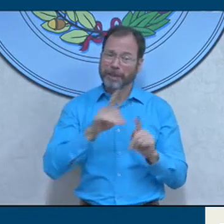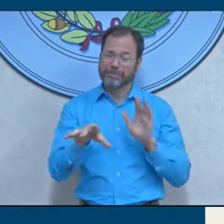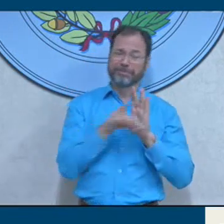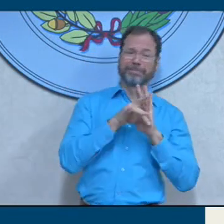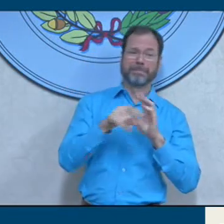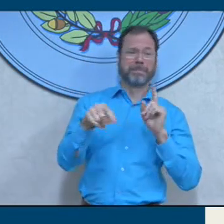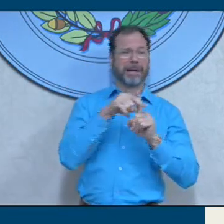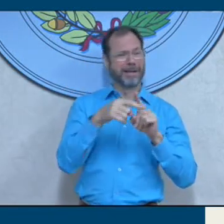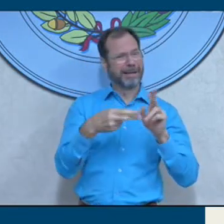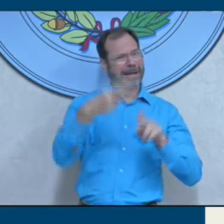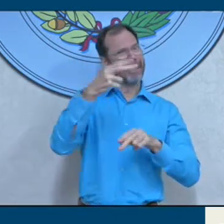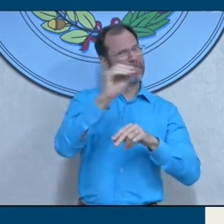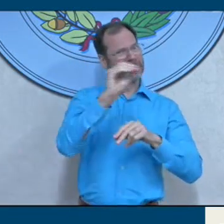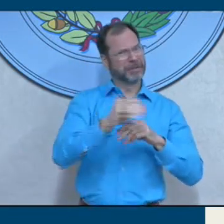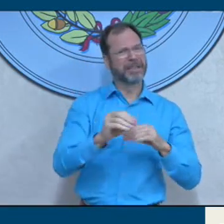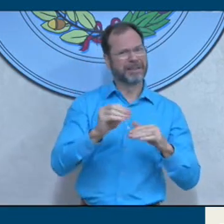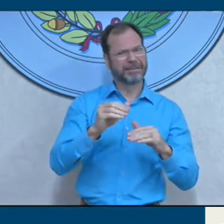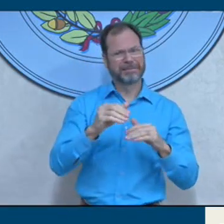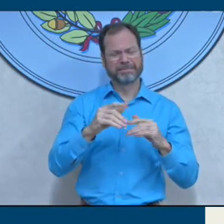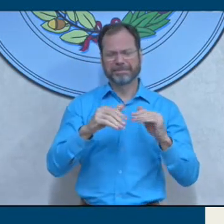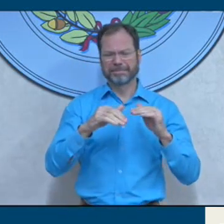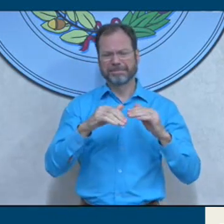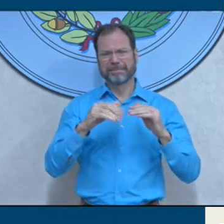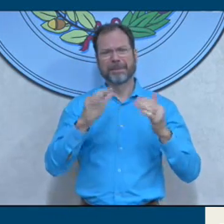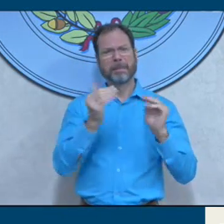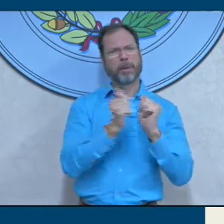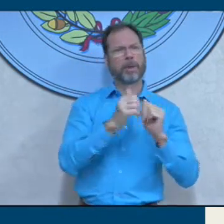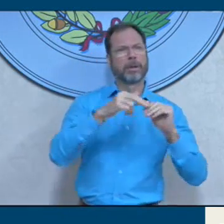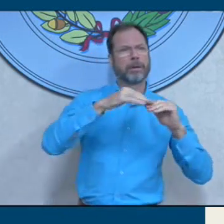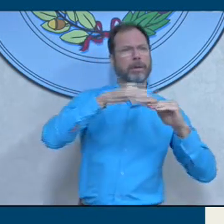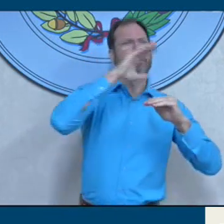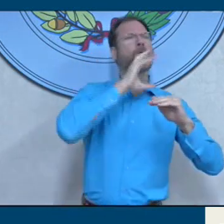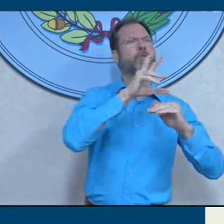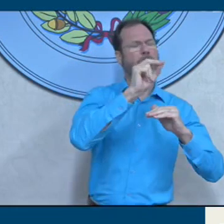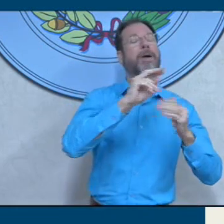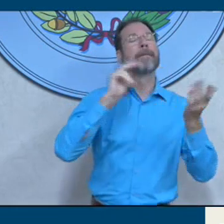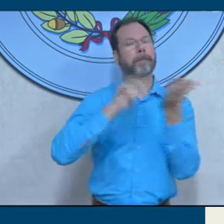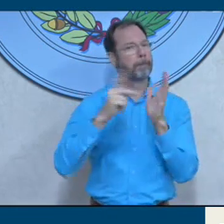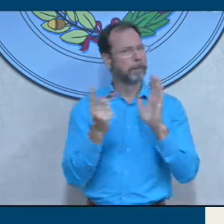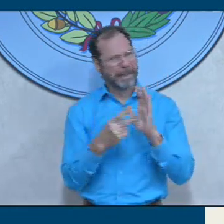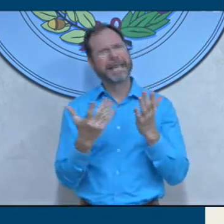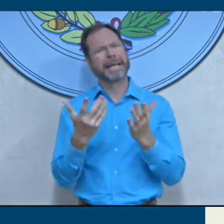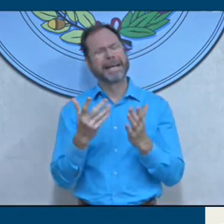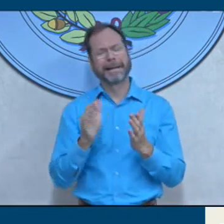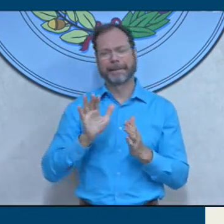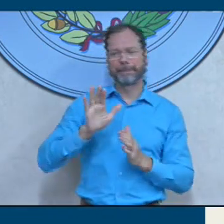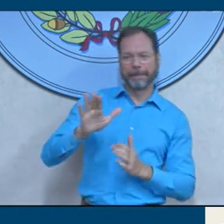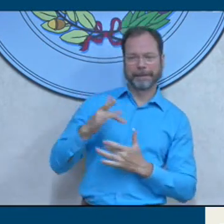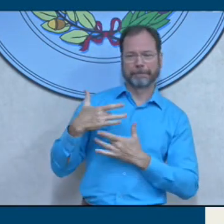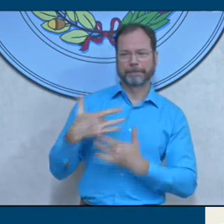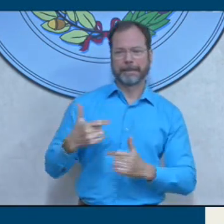COULD BE SOME OF THE TOP OF GATHERING. ALL WE KNOW IS THAT BECAUSE THESE PEOPLE ARE TESTING POSITIVE A HIGHER RATE